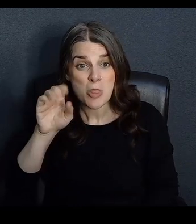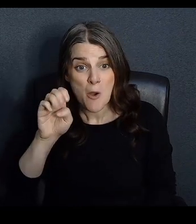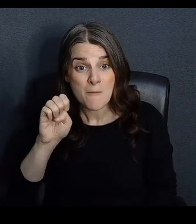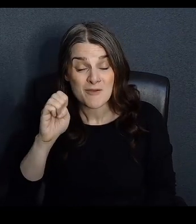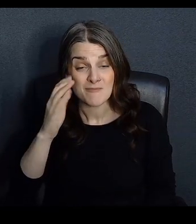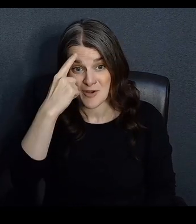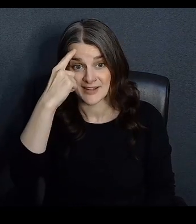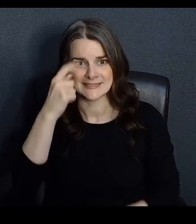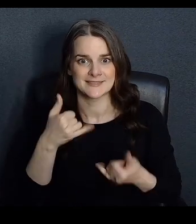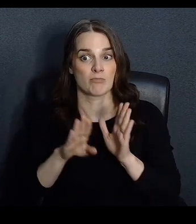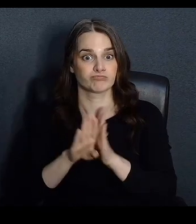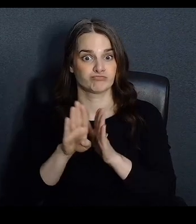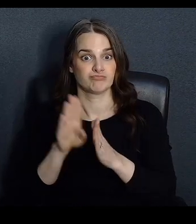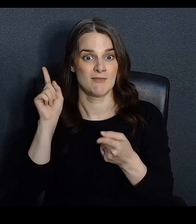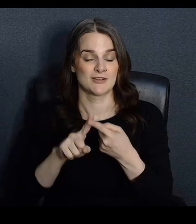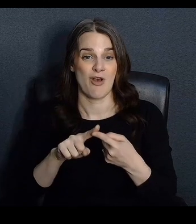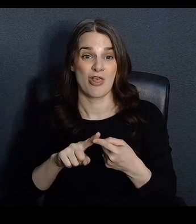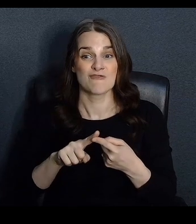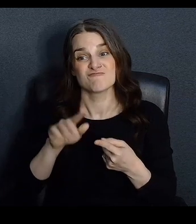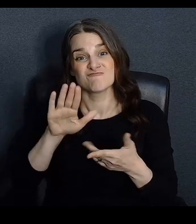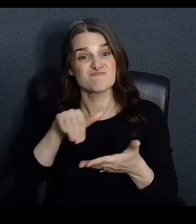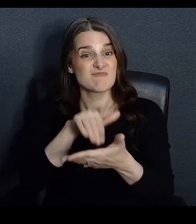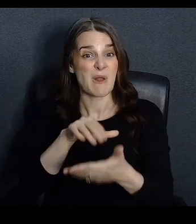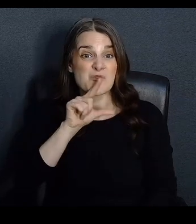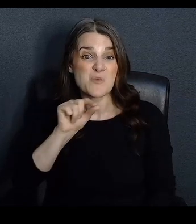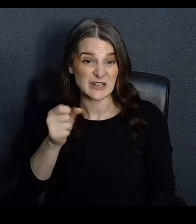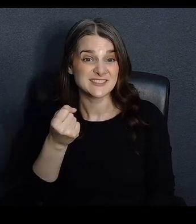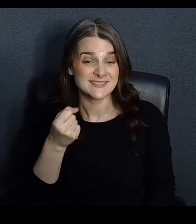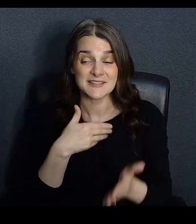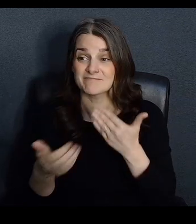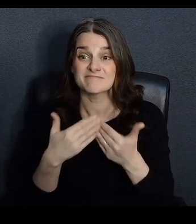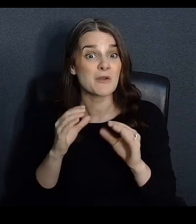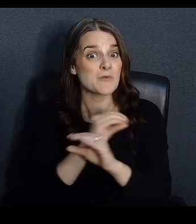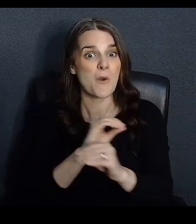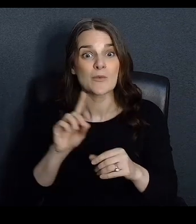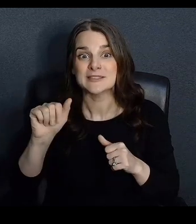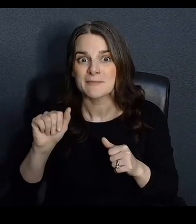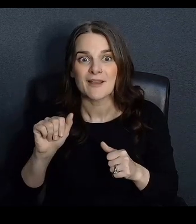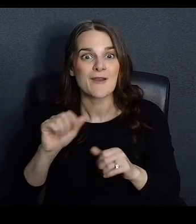So even if you don't have a disability, or any individual challenges, your executive function skills